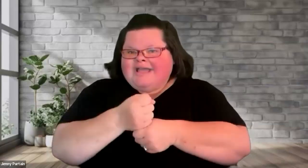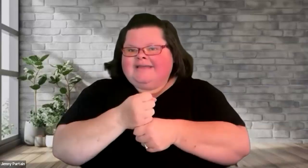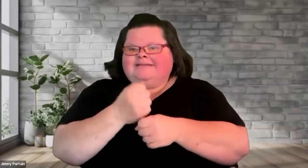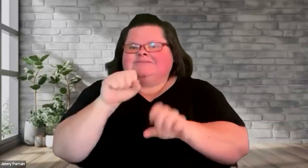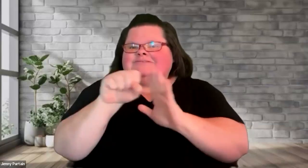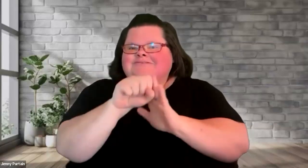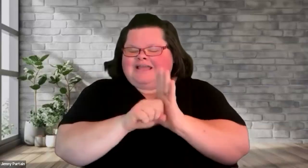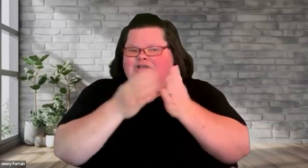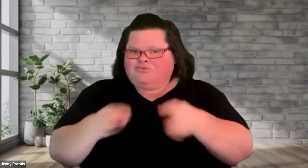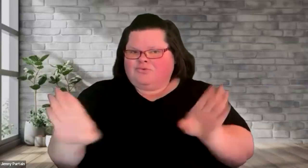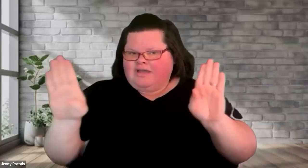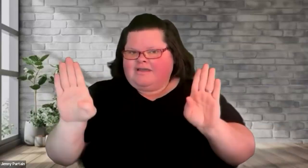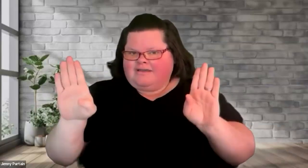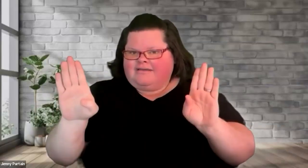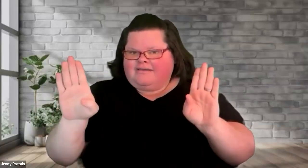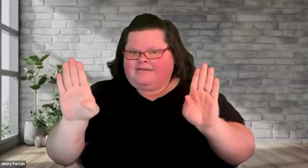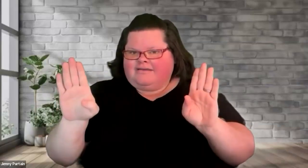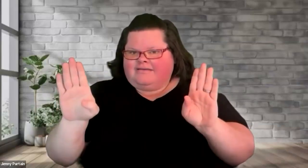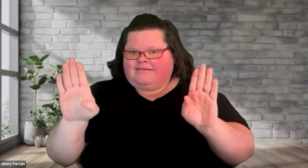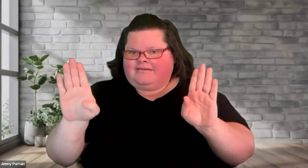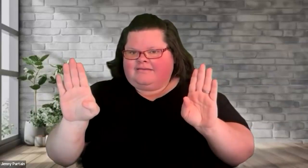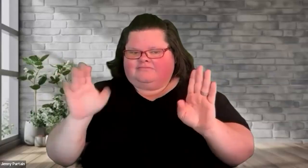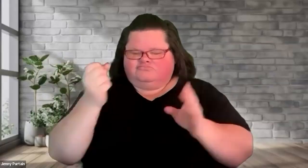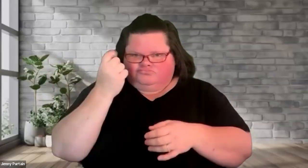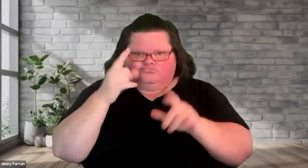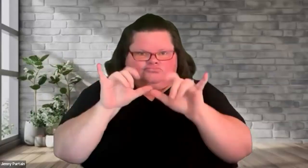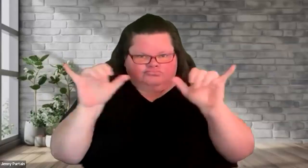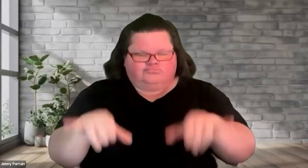that each state create a statewide,